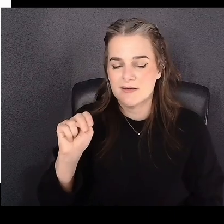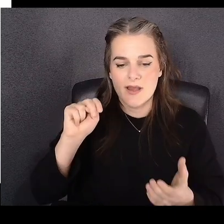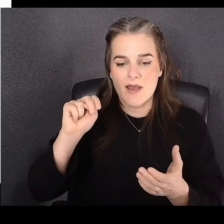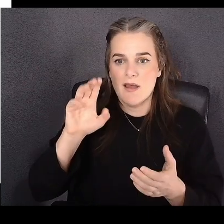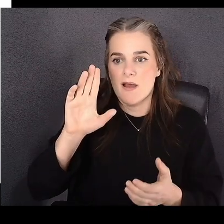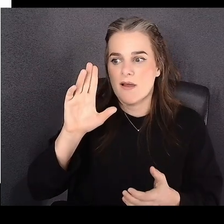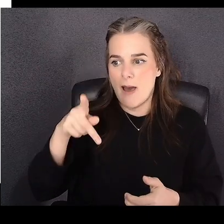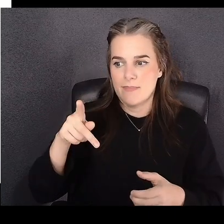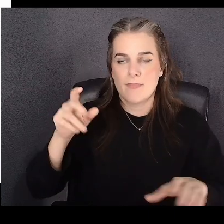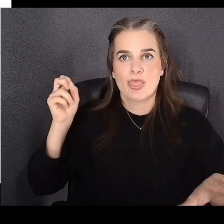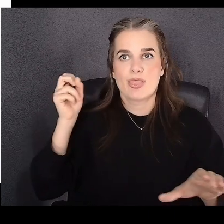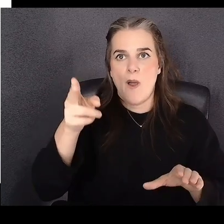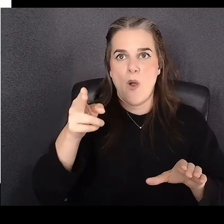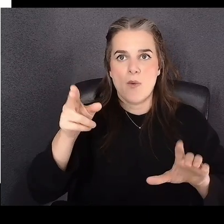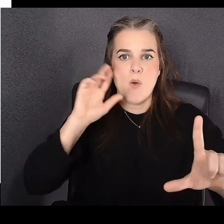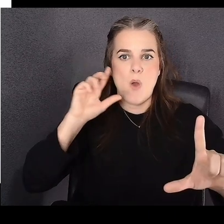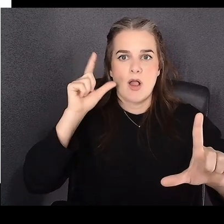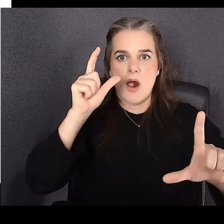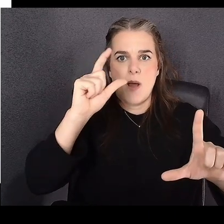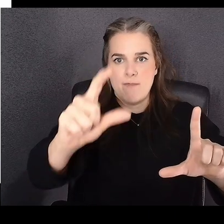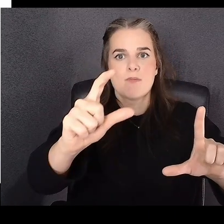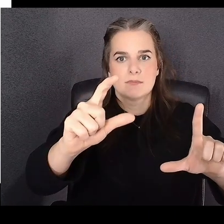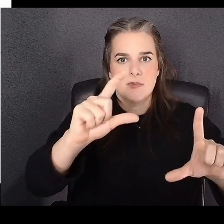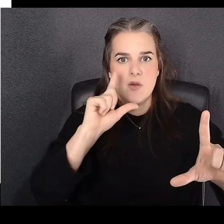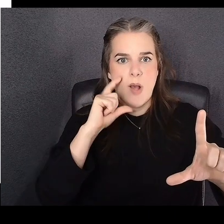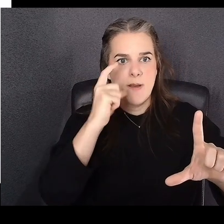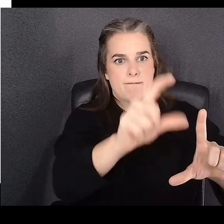is our computer lab being involved in Keen Games as well.